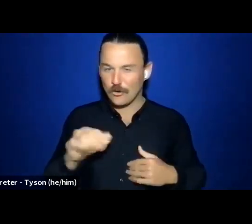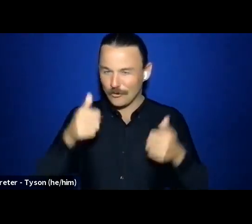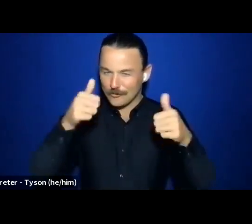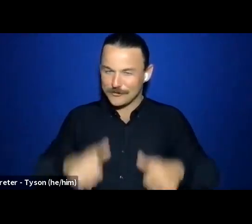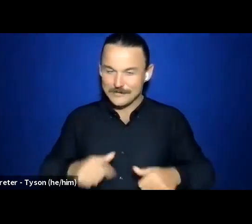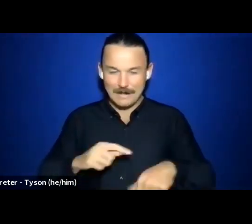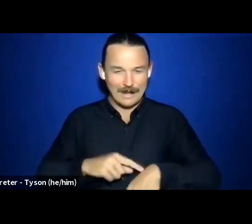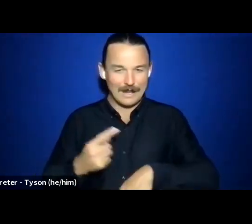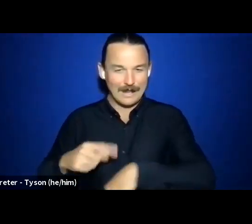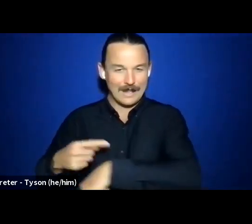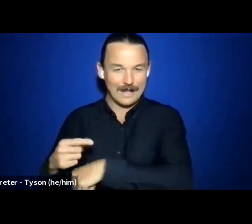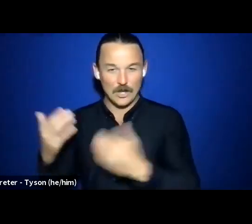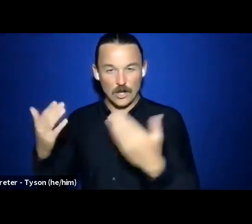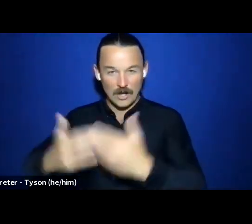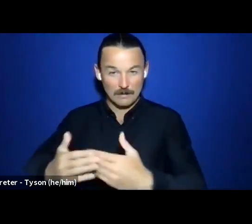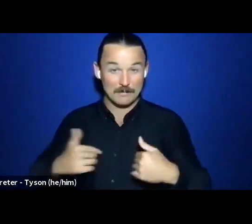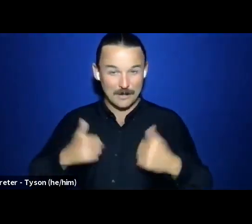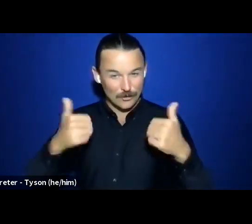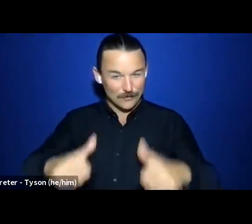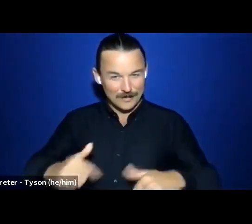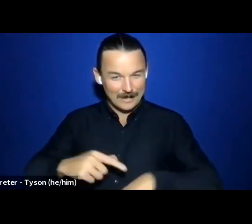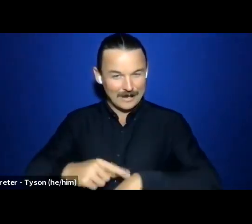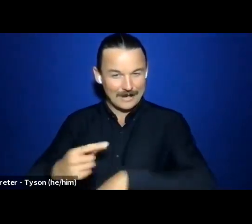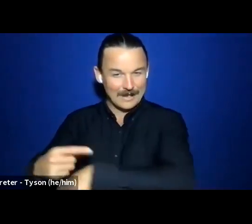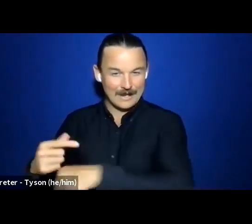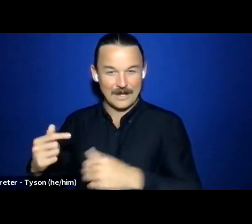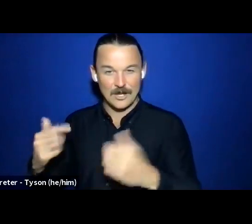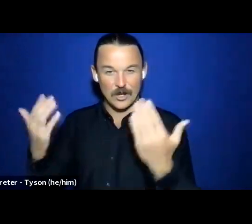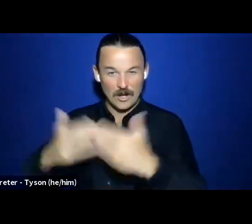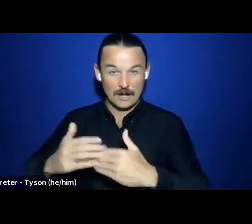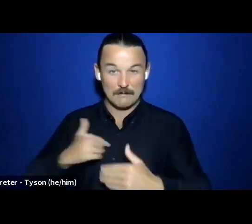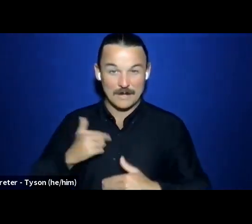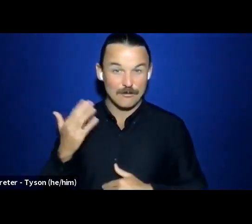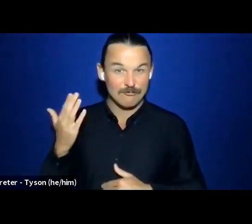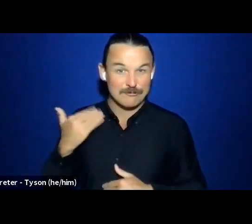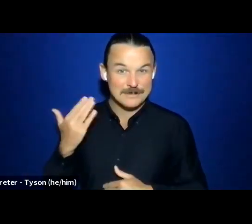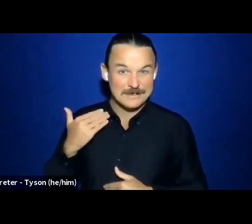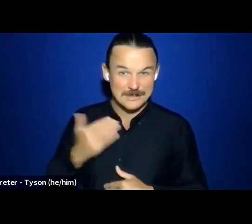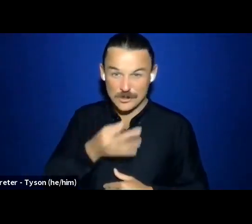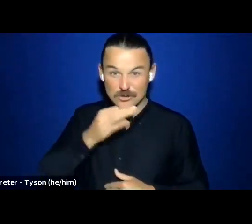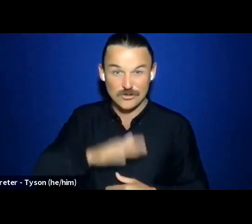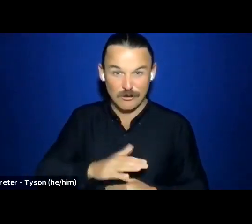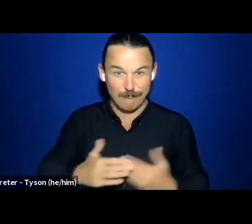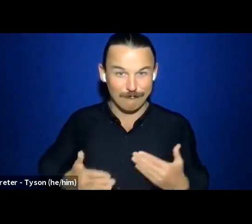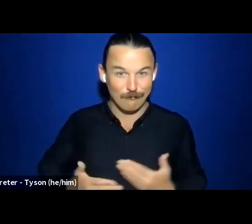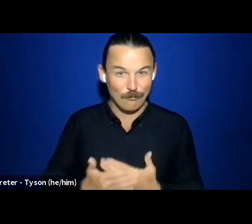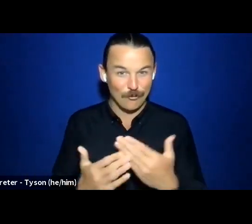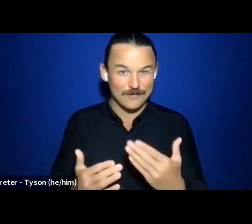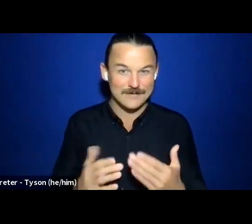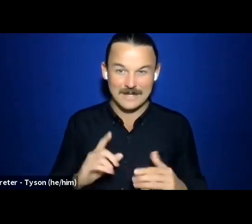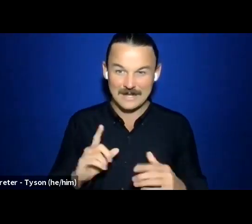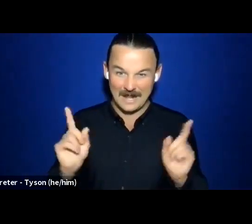many around the country you haven't been but. but I'm getting used to it but I'm getting used to it. And I'm also a new parents so this is like my bed time at this point is like my bed time at this point.